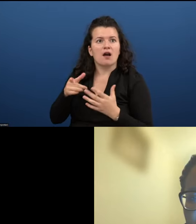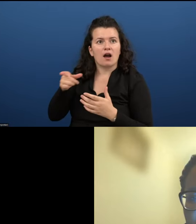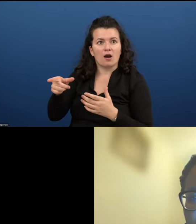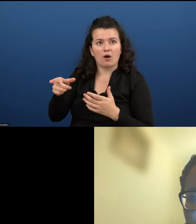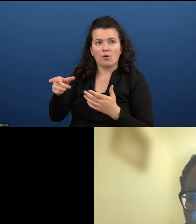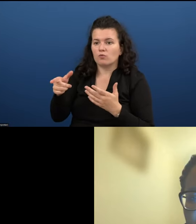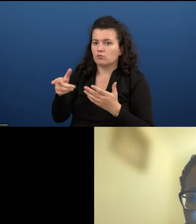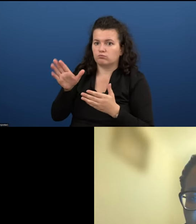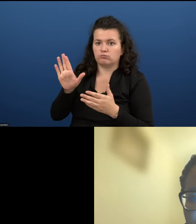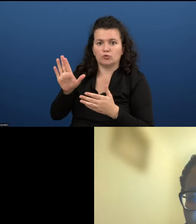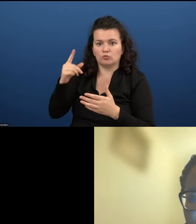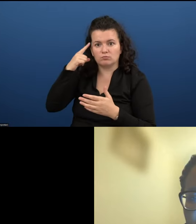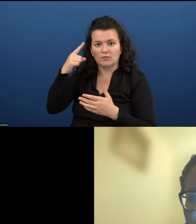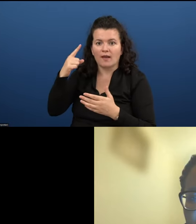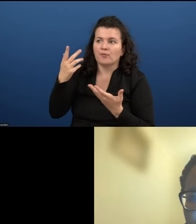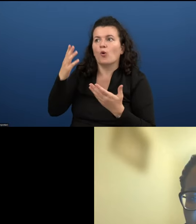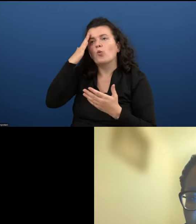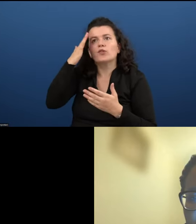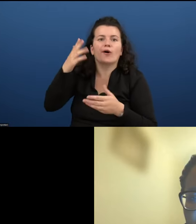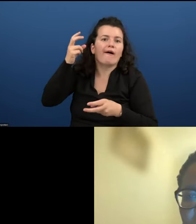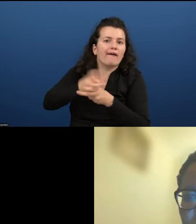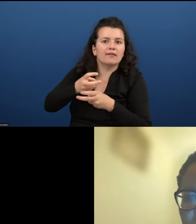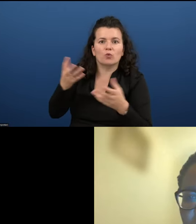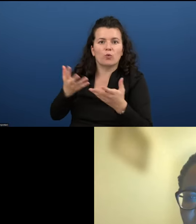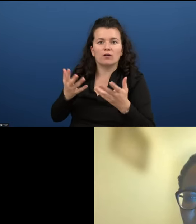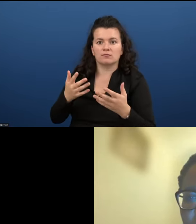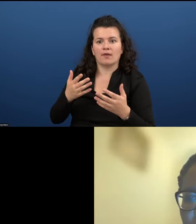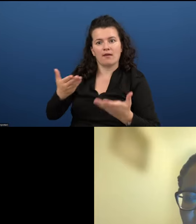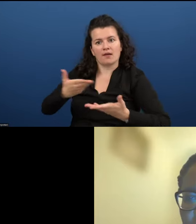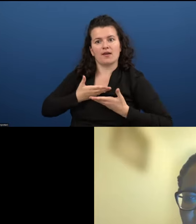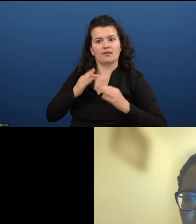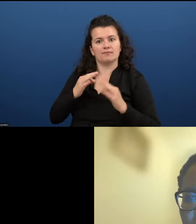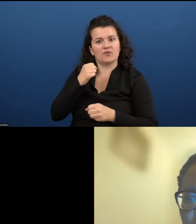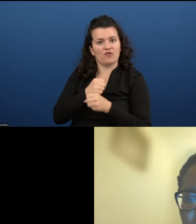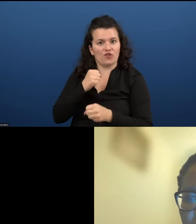into decent work, so to say, but also what can we do once person with disabilities are